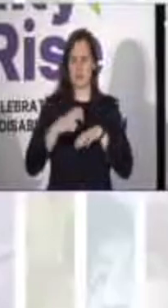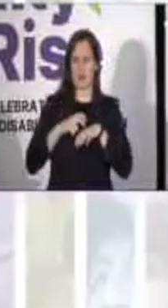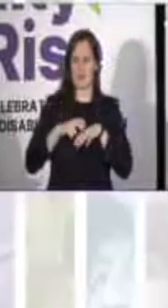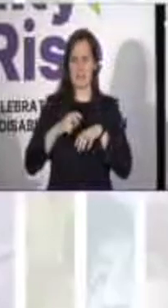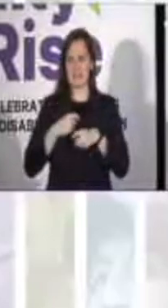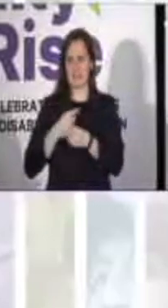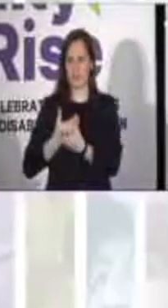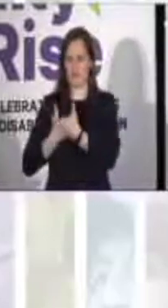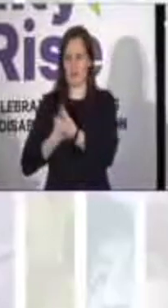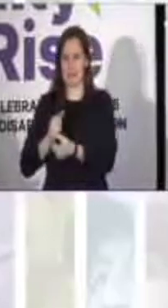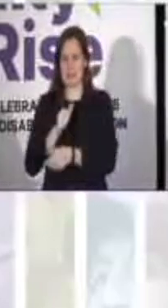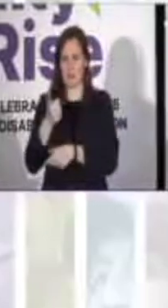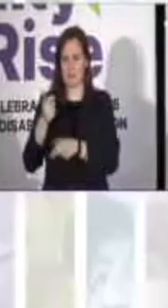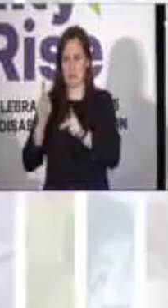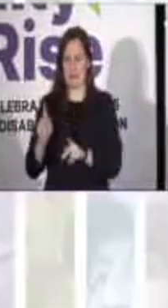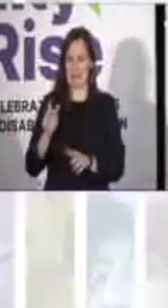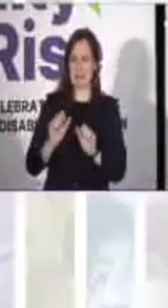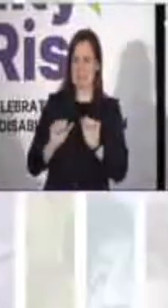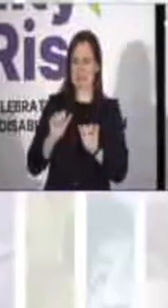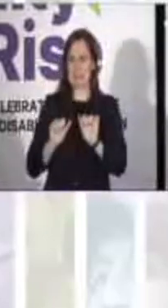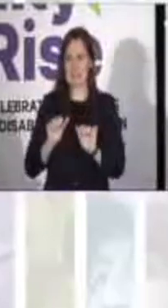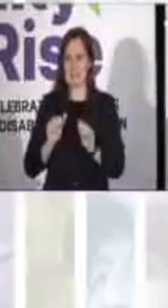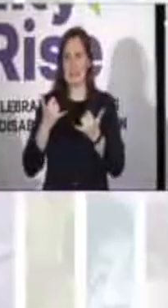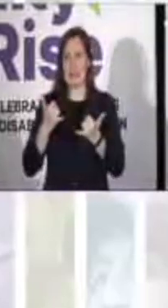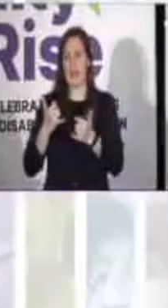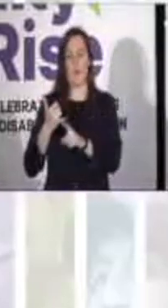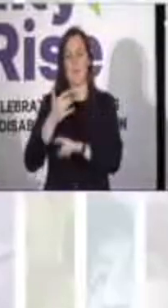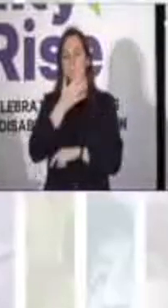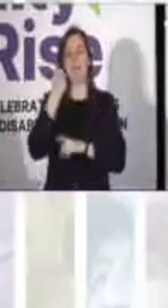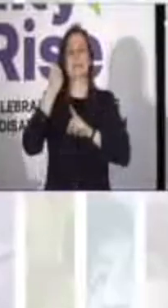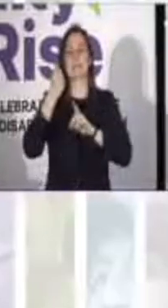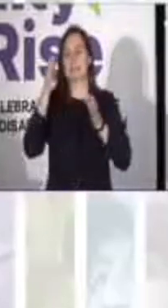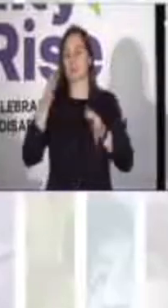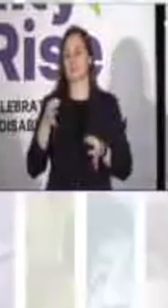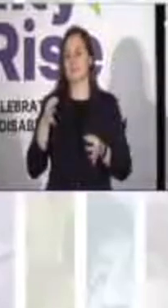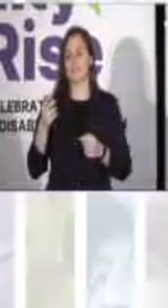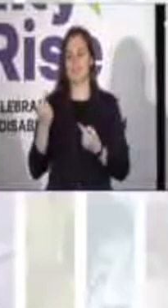TURNED OUT TO BE ONE OF THE BEST DECISIONS I EVER MADE. EMILY DID NOT JUST SUPPORT THE BUSINESS